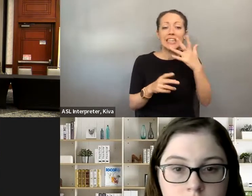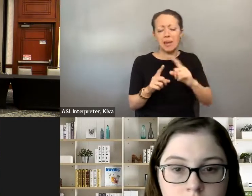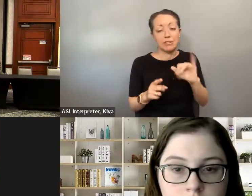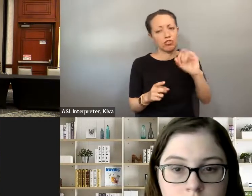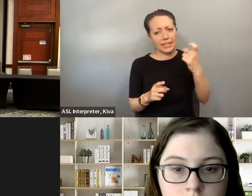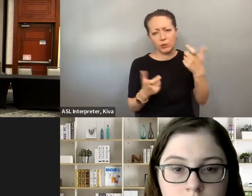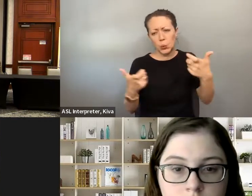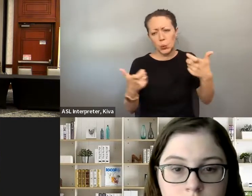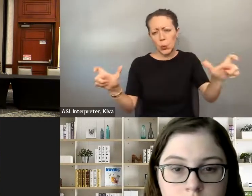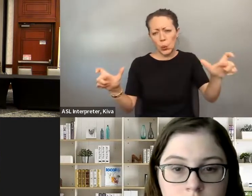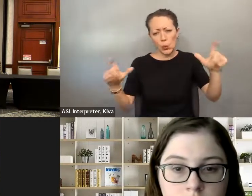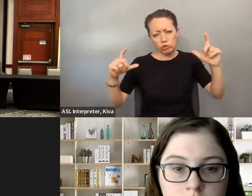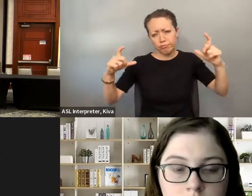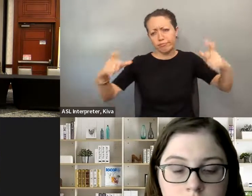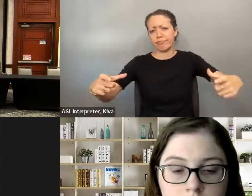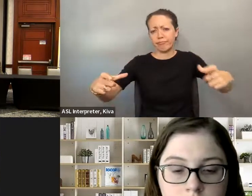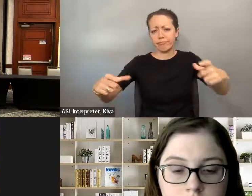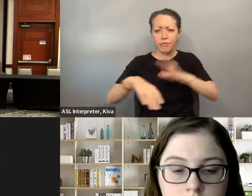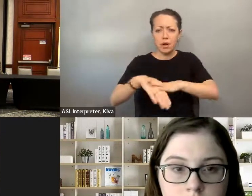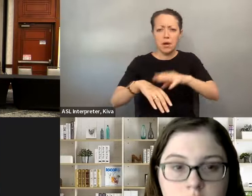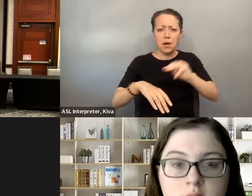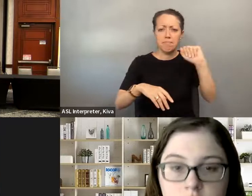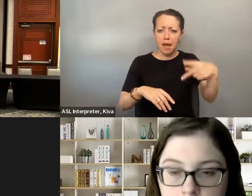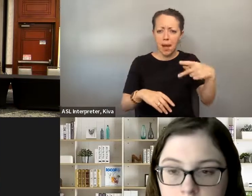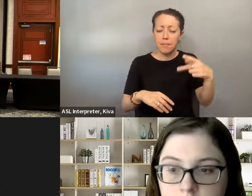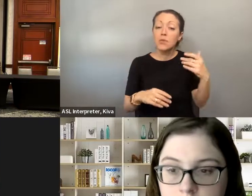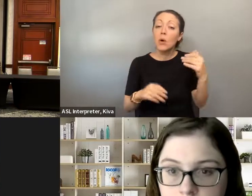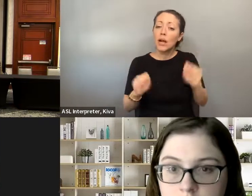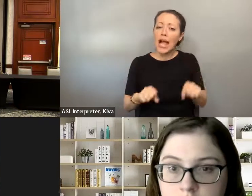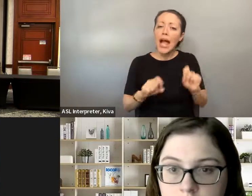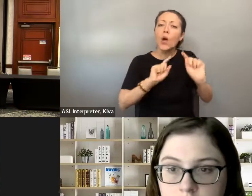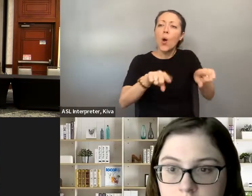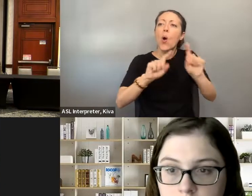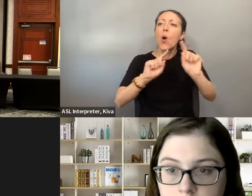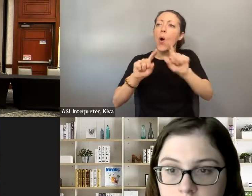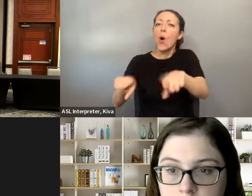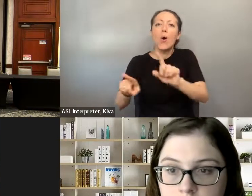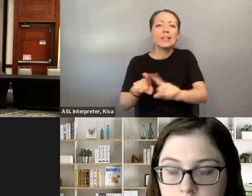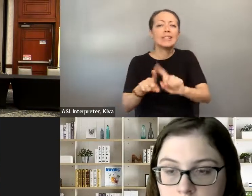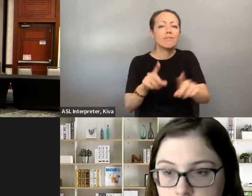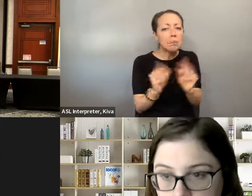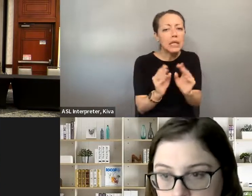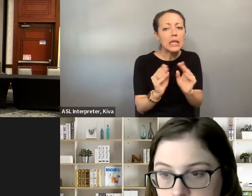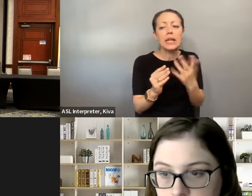If it's for nationality, there's there's a group for everyone to be able to come share their voice with Jacksonville being so big. different types of review boards. There's a group for everyone to be able to come share their